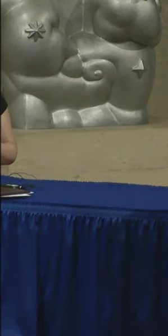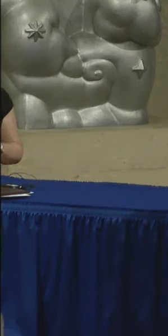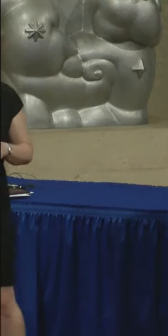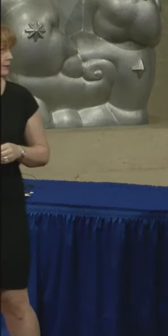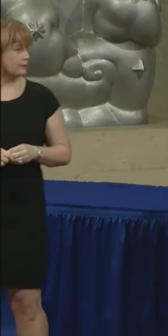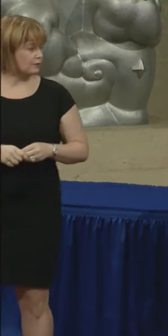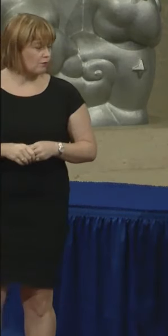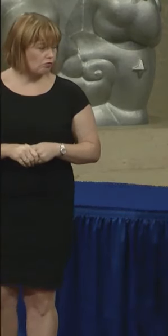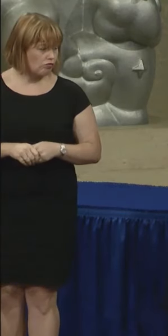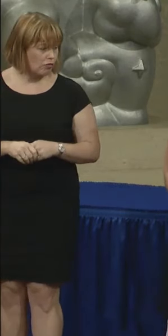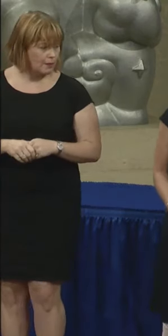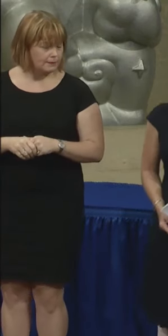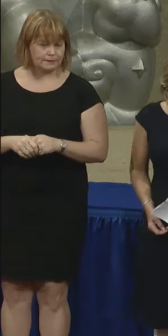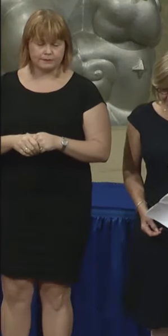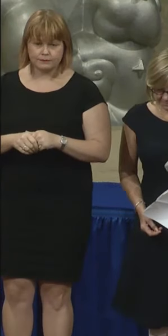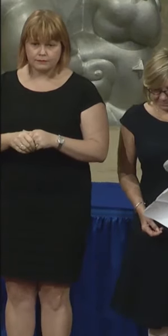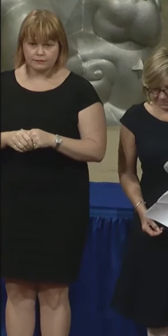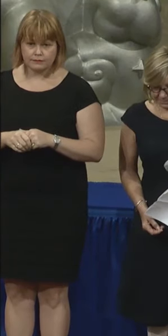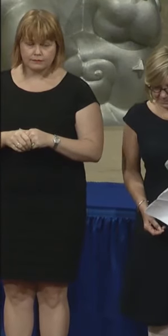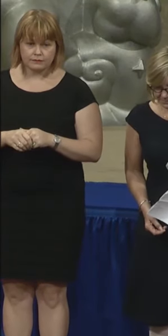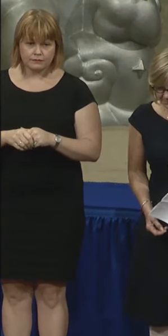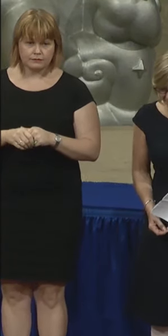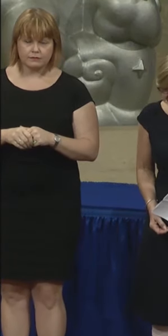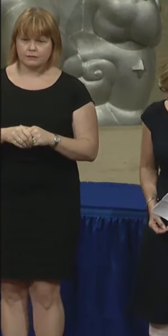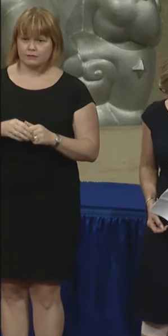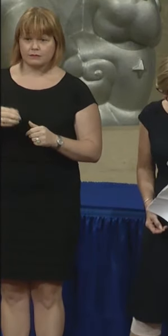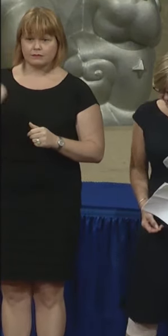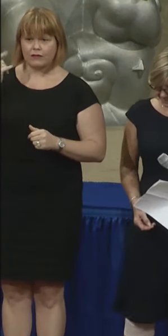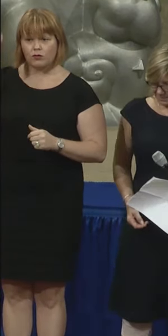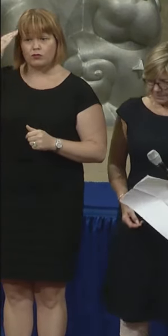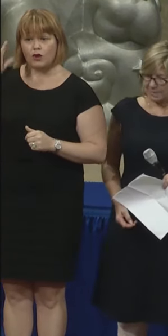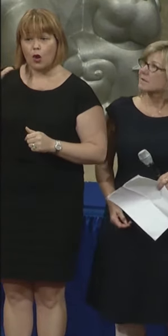BECAUSE, AS ANYONE THAT KNOWS LIZ WILL TELL YOU,